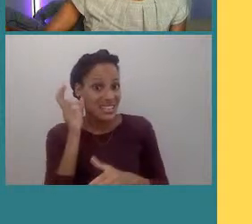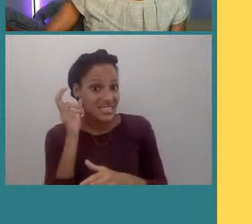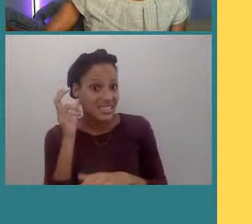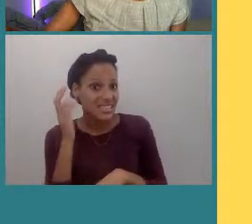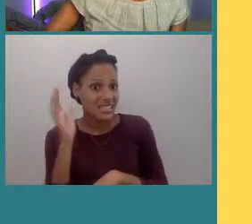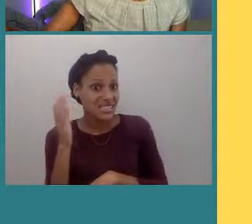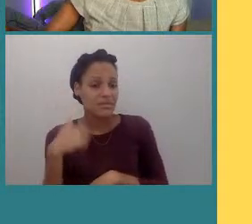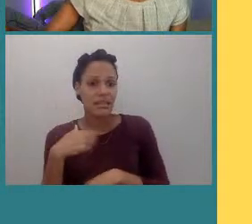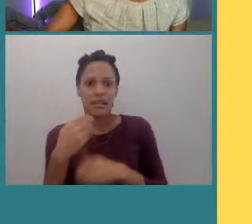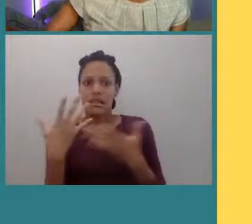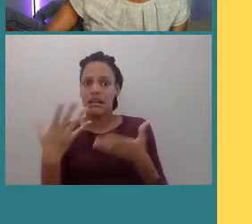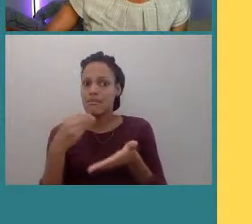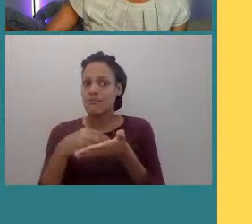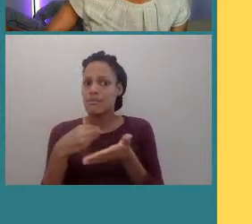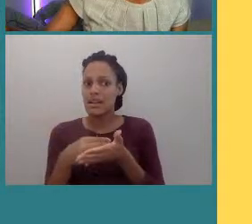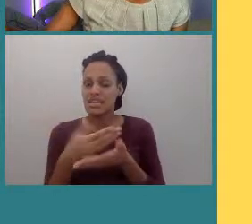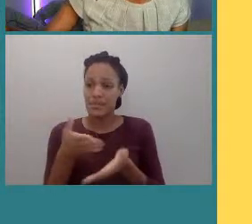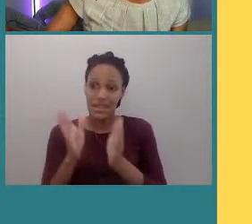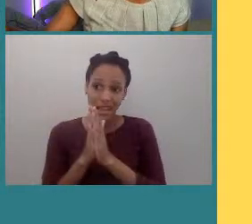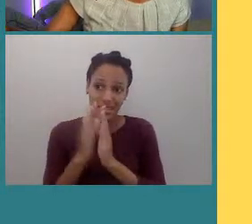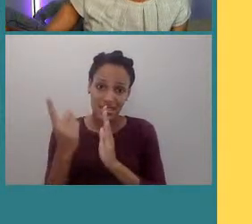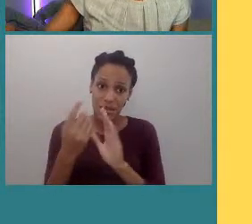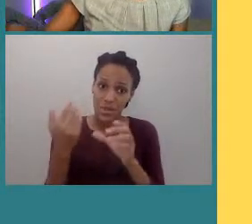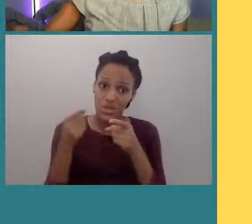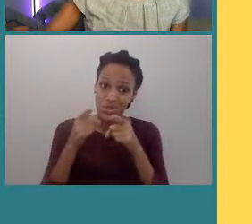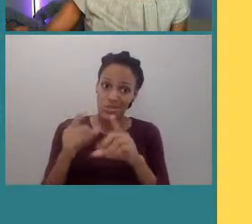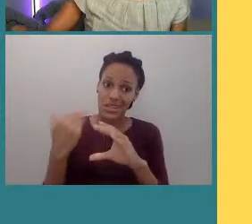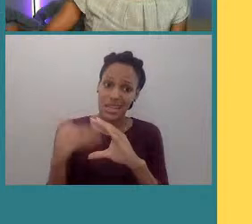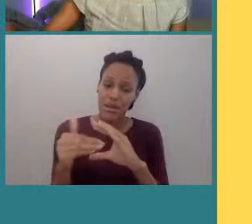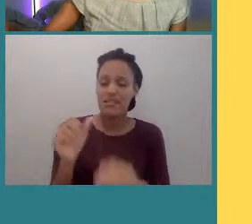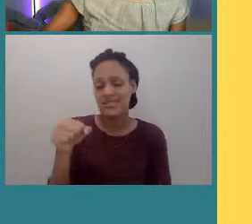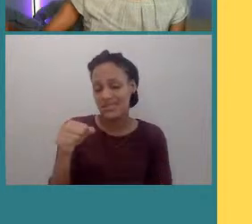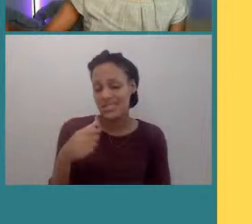I published a book called Neena's Whisper and I just released my first song called Neena’s